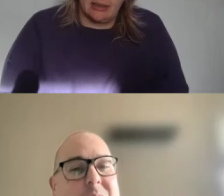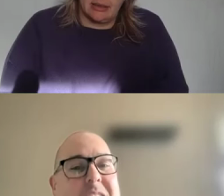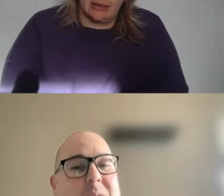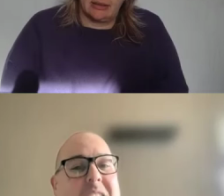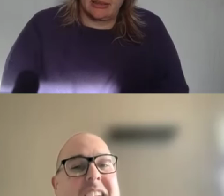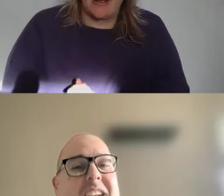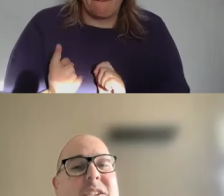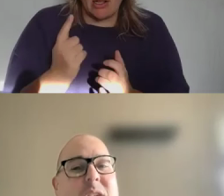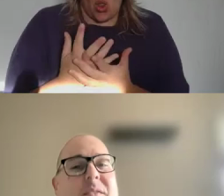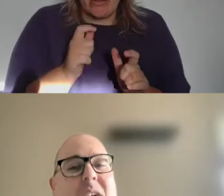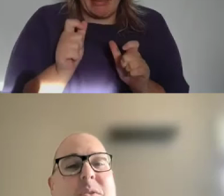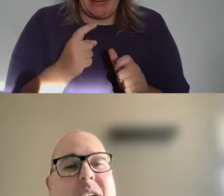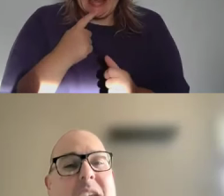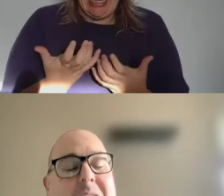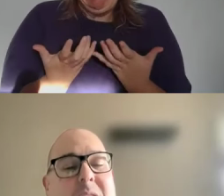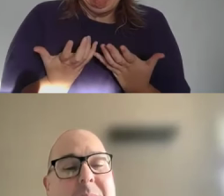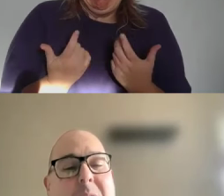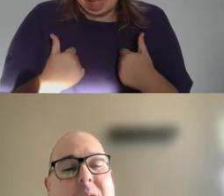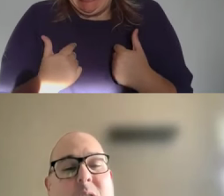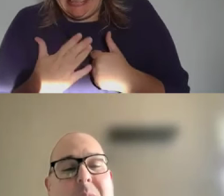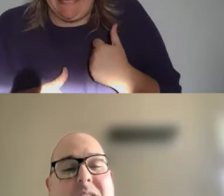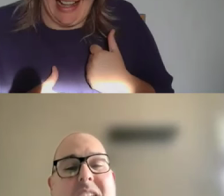How frequently do you have time to evaluate your email performance?